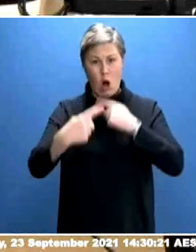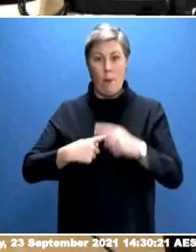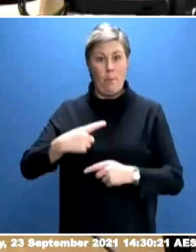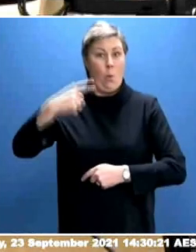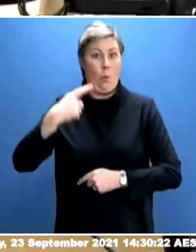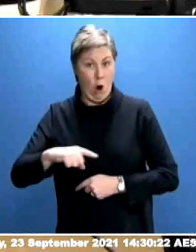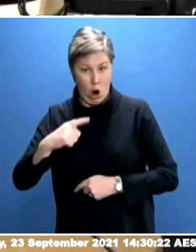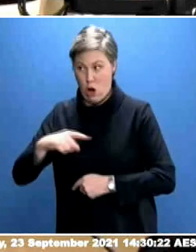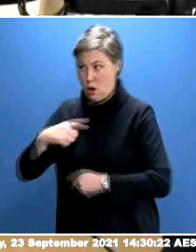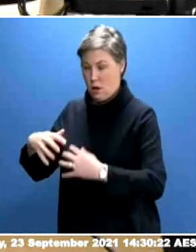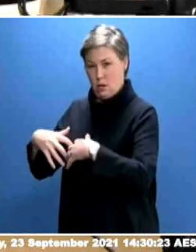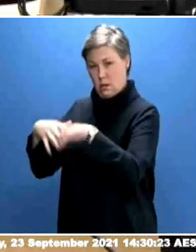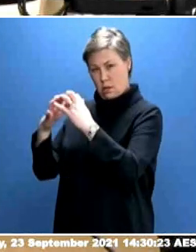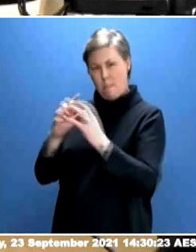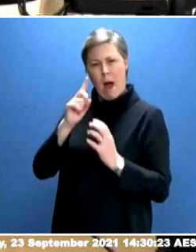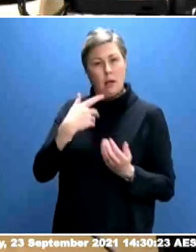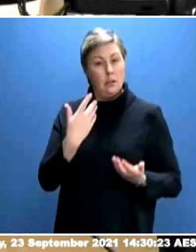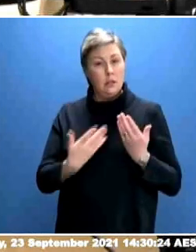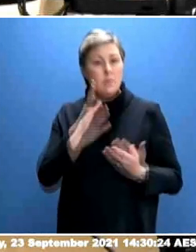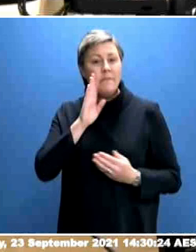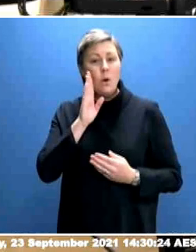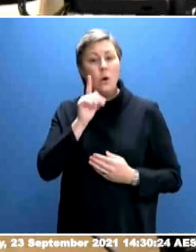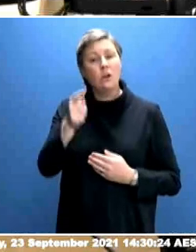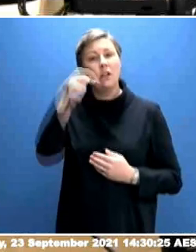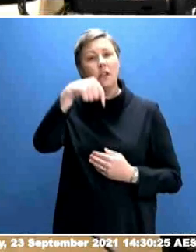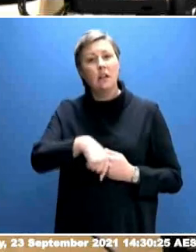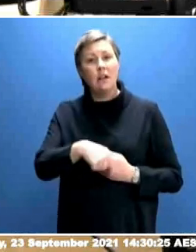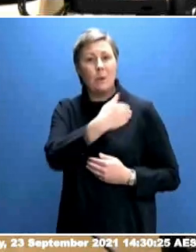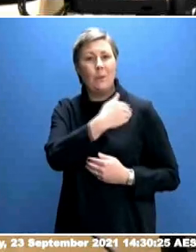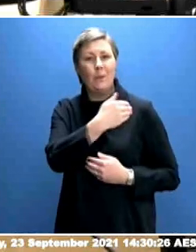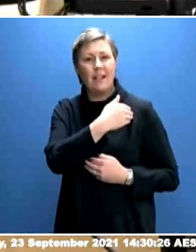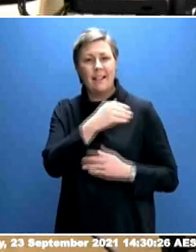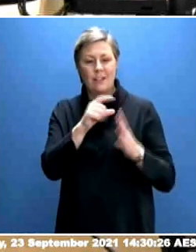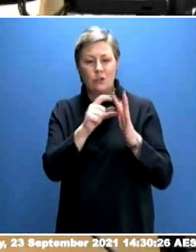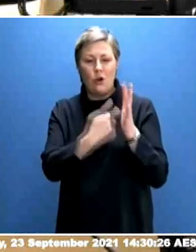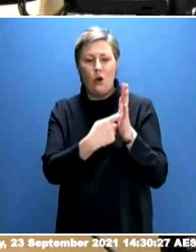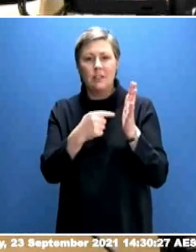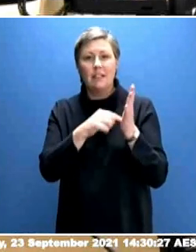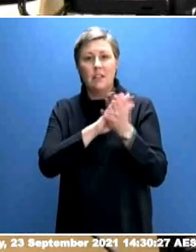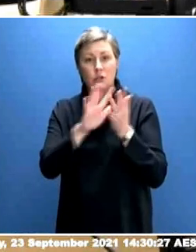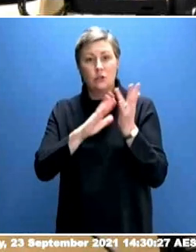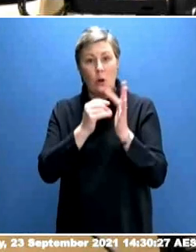not sure if you were listening earlier to the evidence given by Dr Thompson? Were you able to hear that this morning?